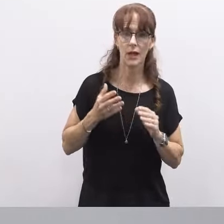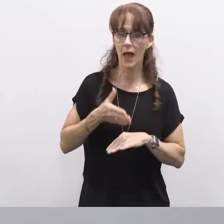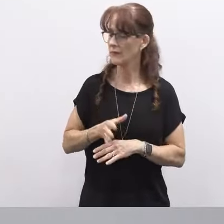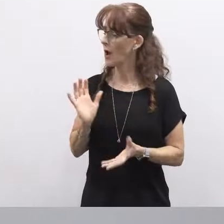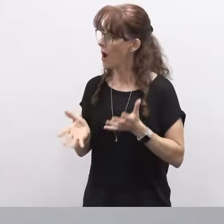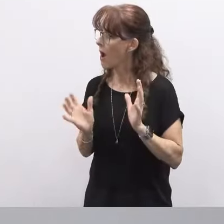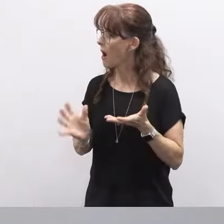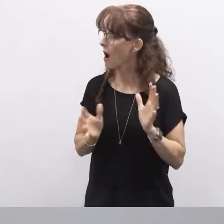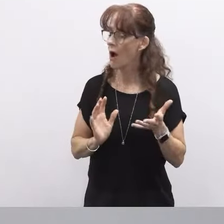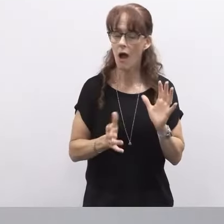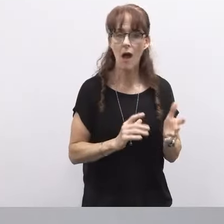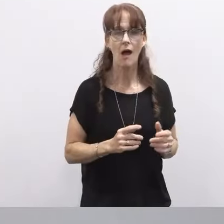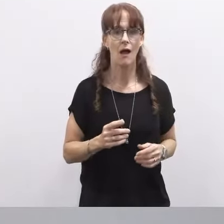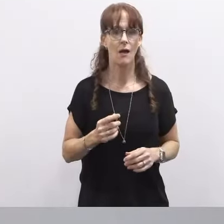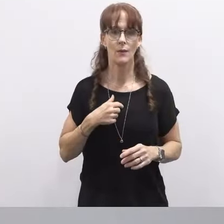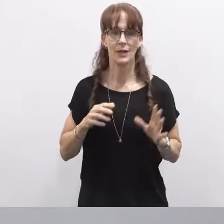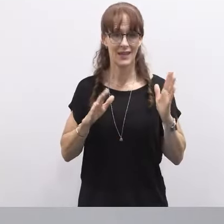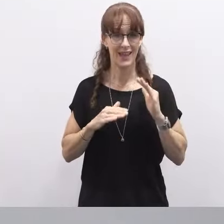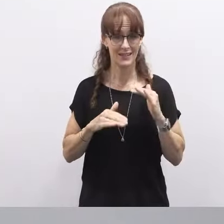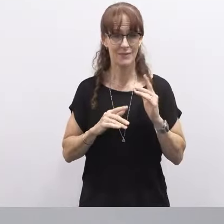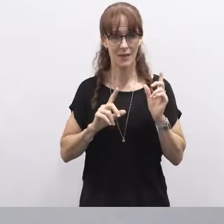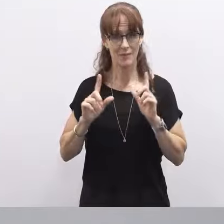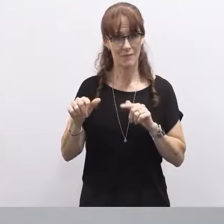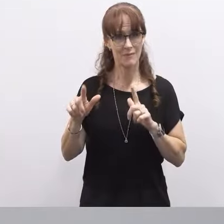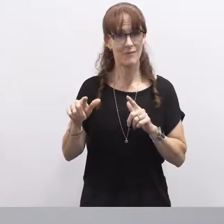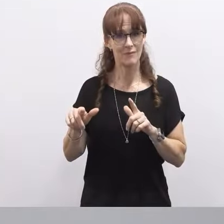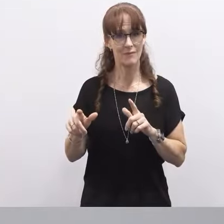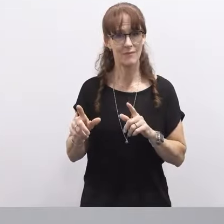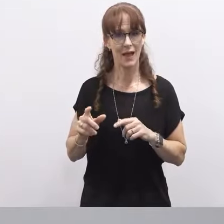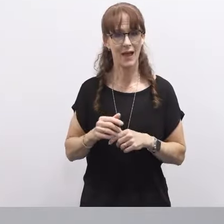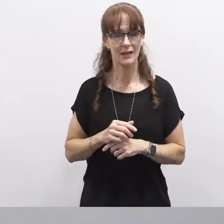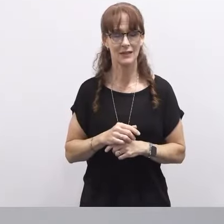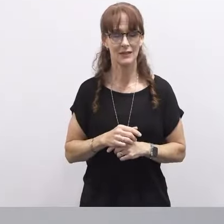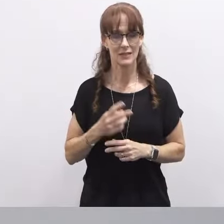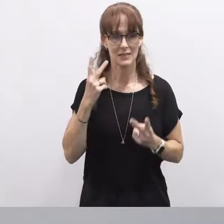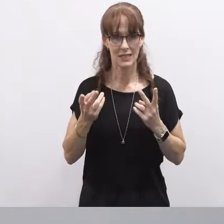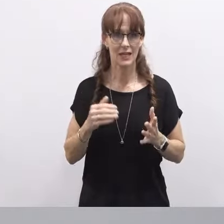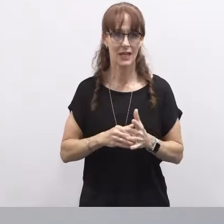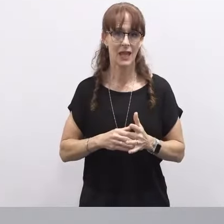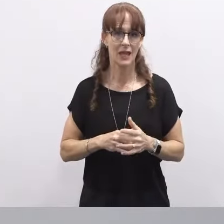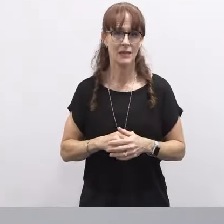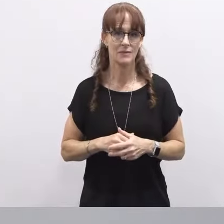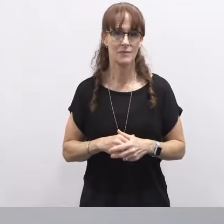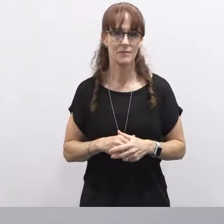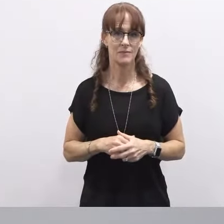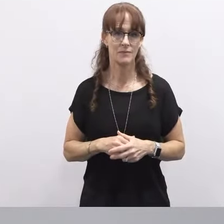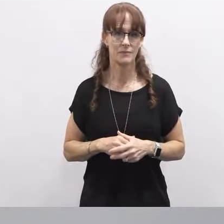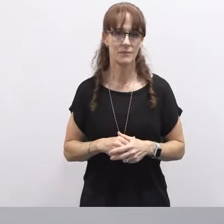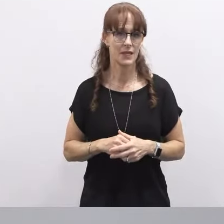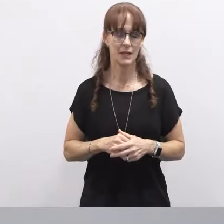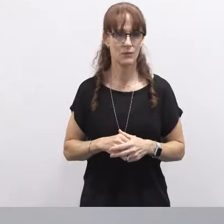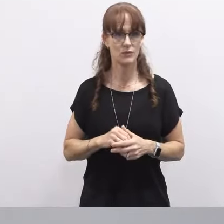And we expect that we will go back and see it again, because it was just that good.